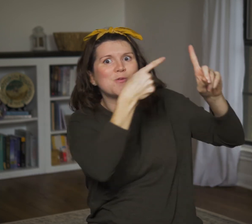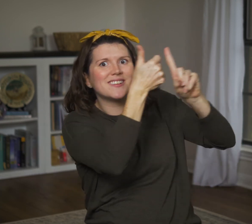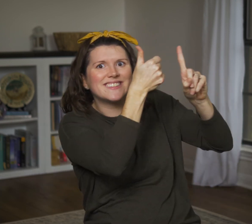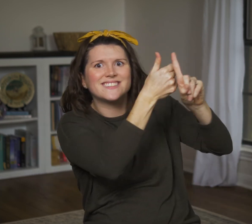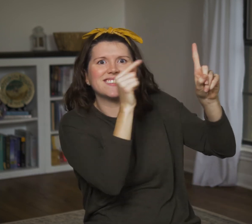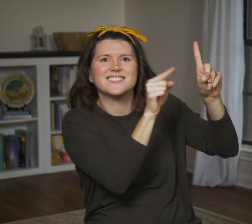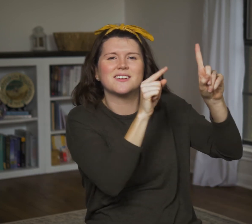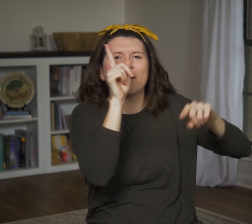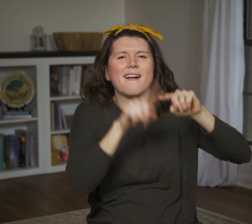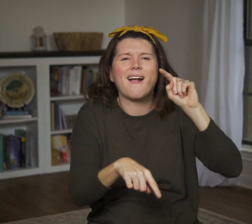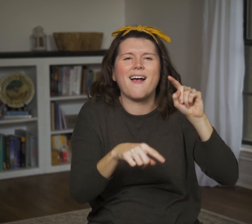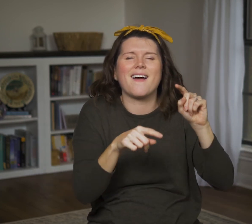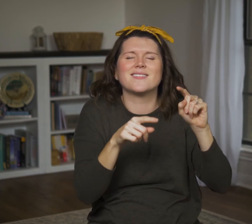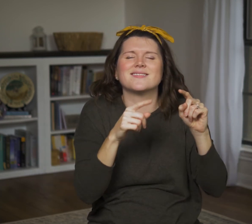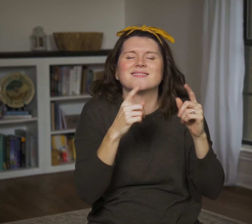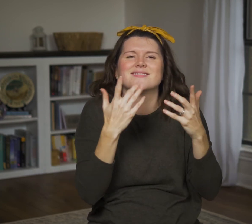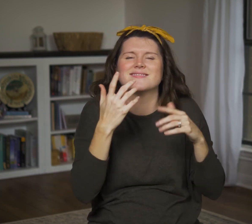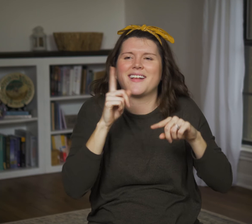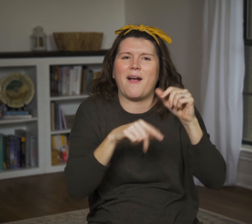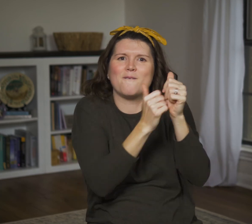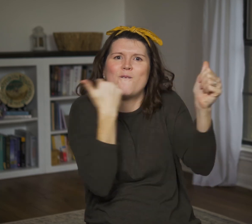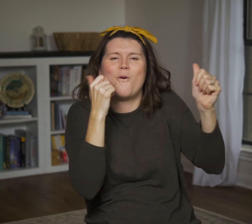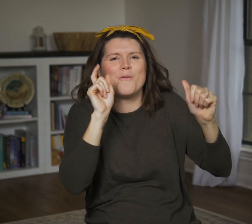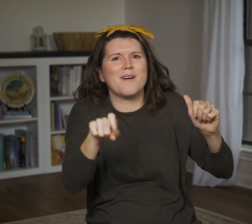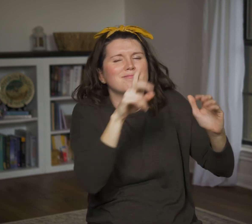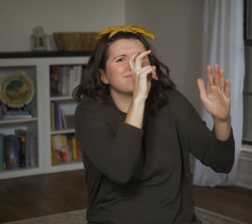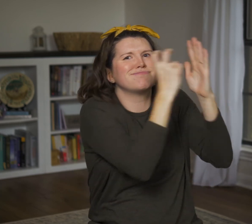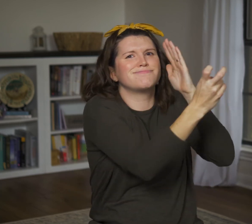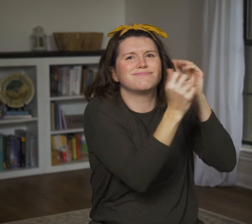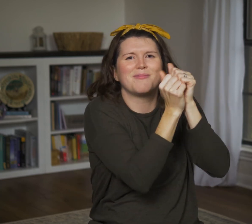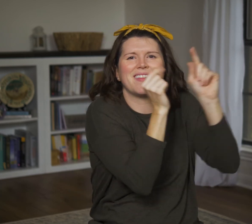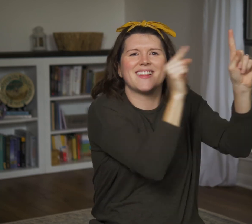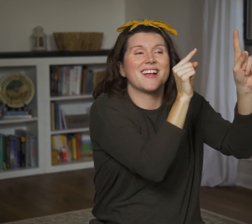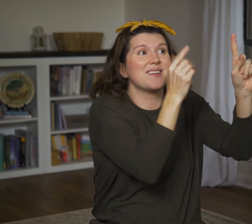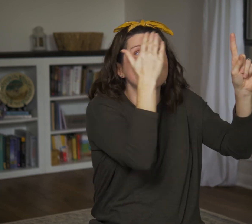we can’t help but be drawn to Him!